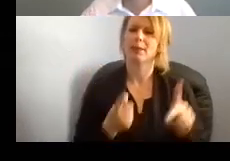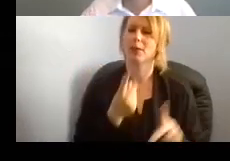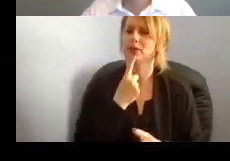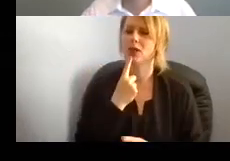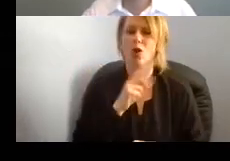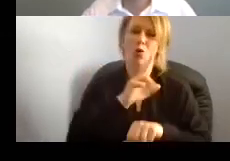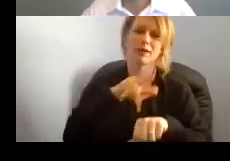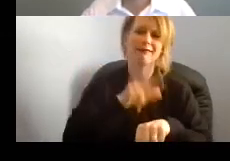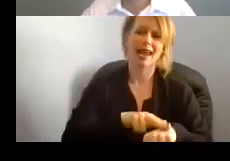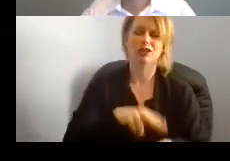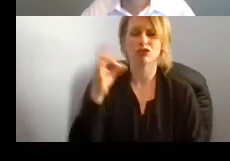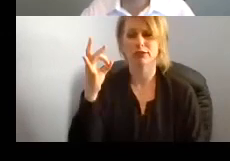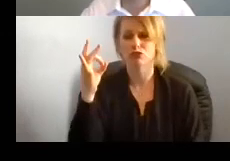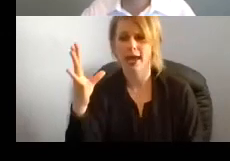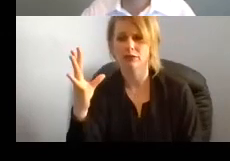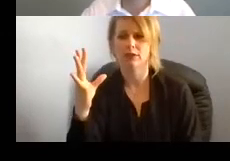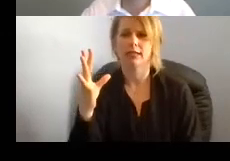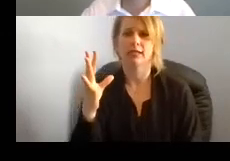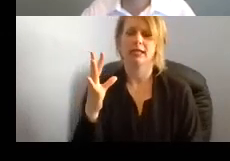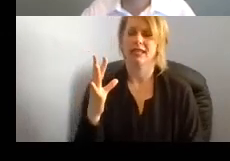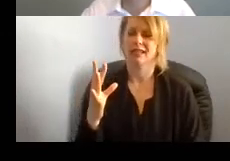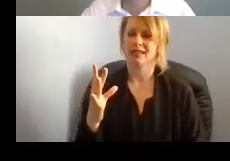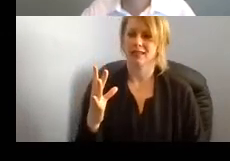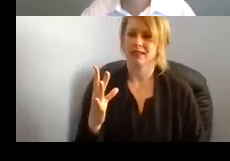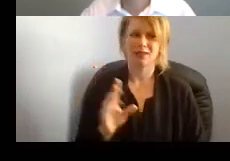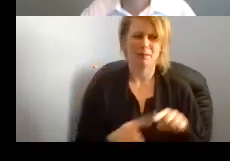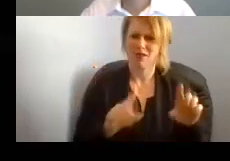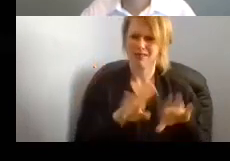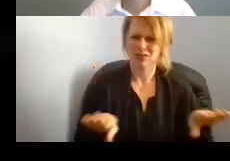when, you know, X – you know, these number of children die.